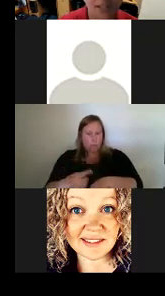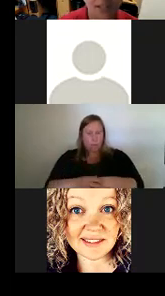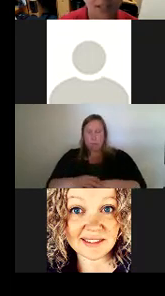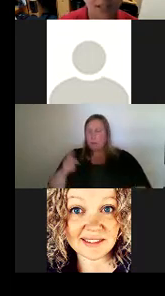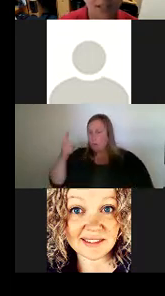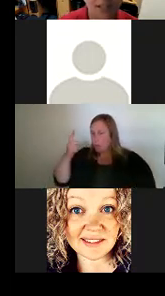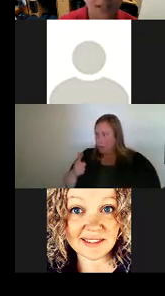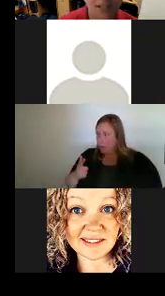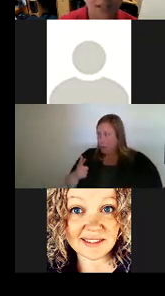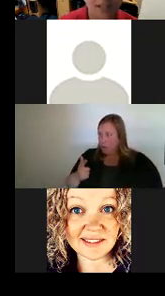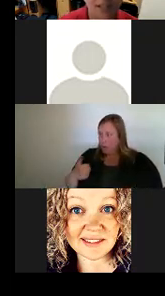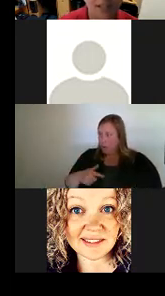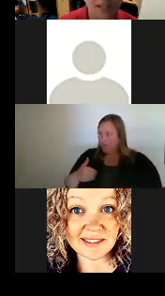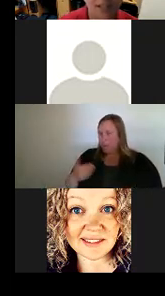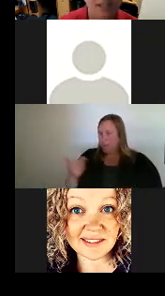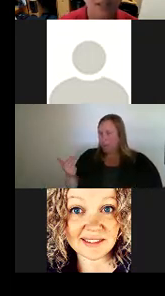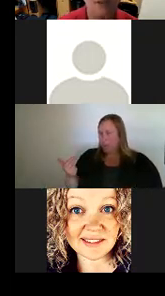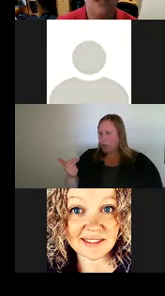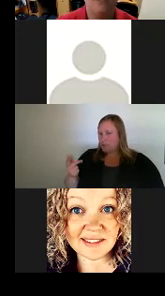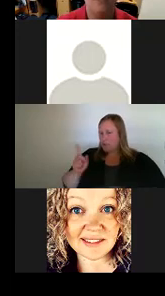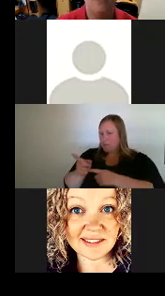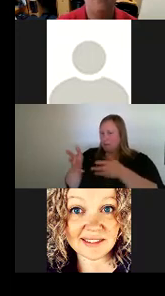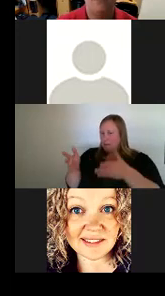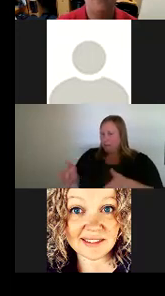WE HAVE GOT ABOUT 13 MINUTES LEFT. Rachael: OKAY.